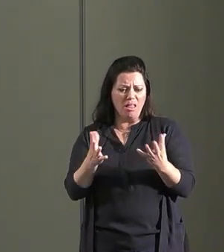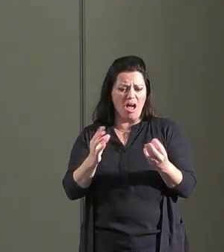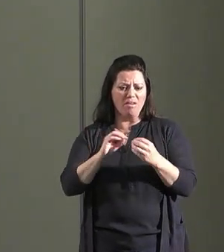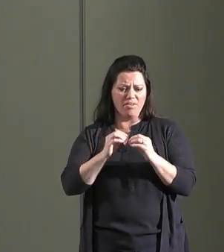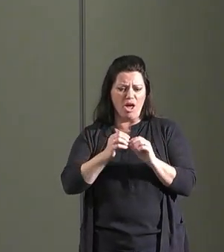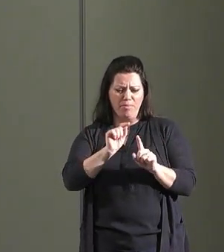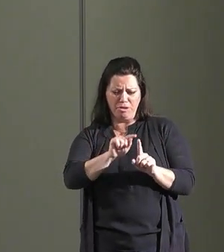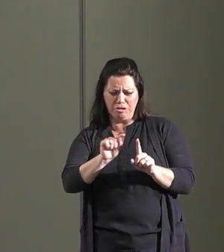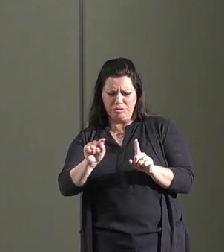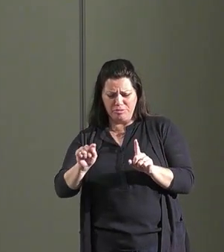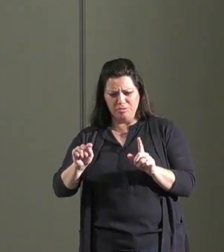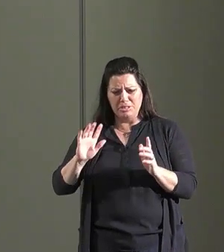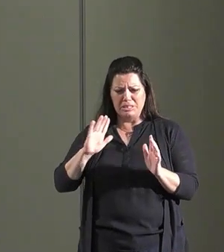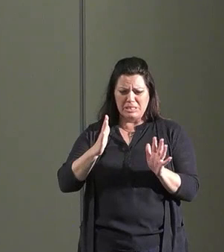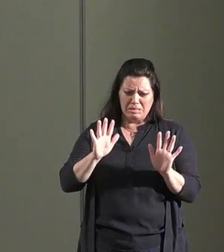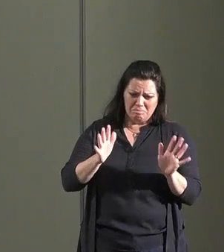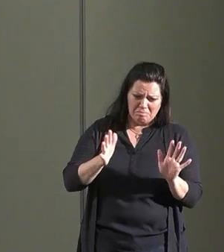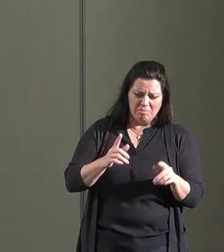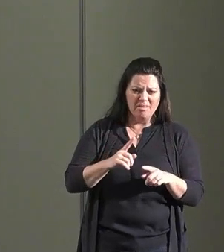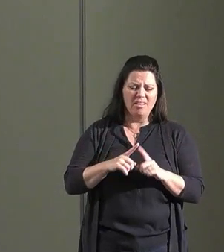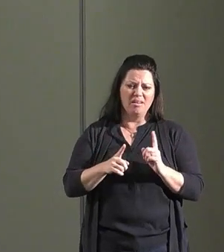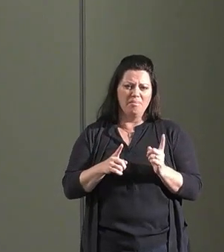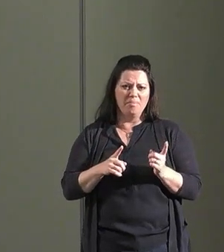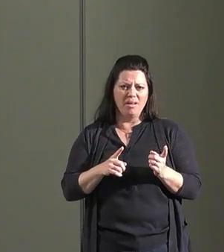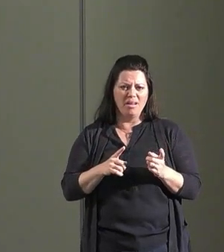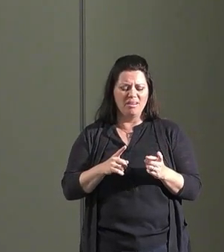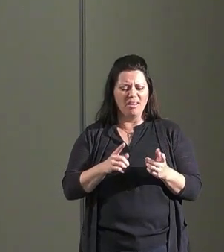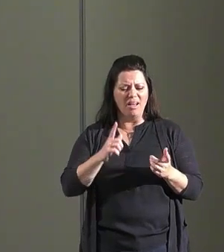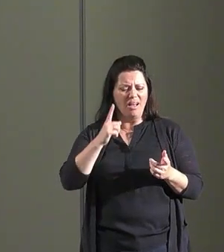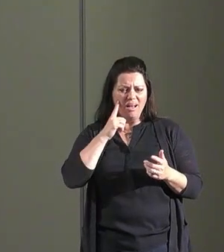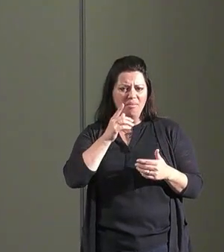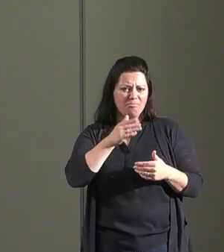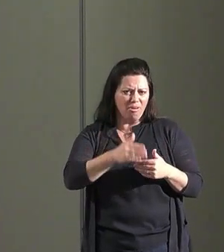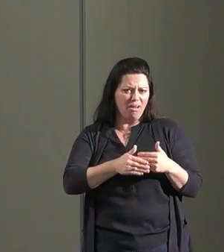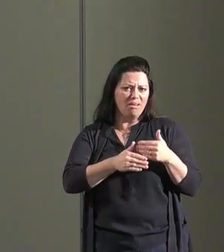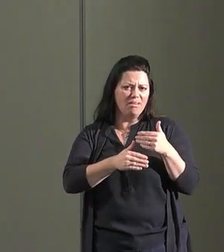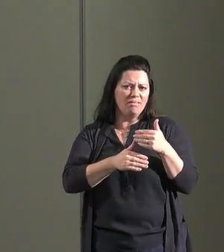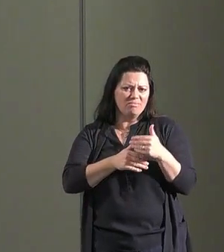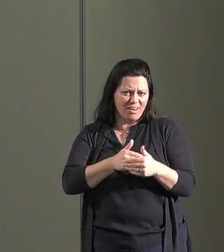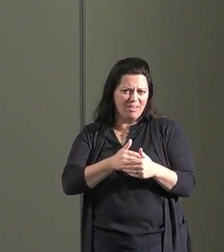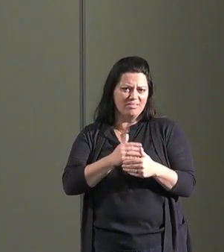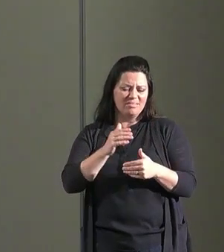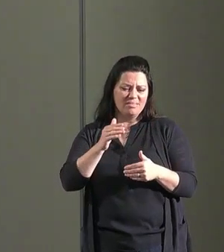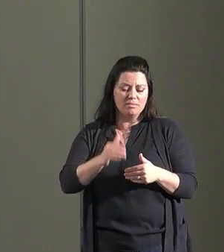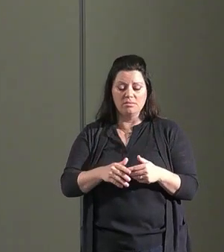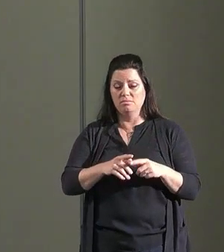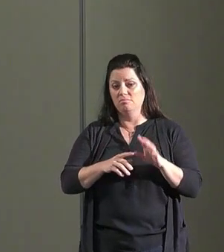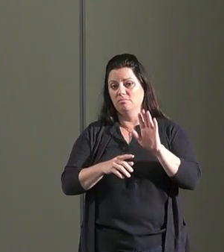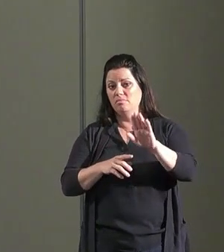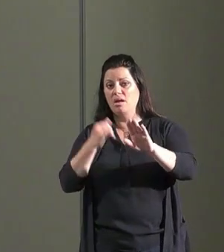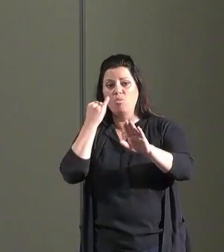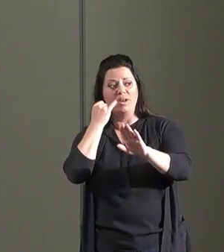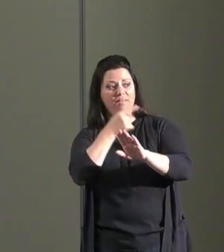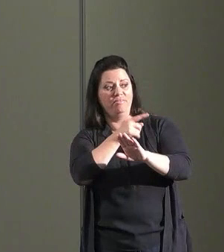seem like there is a lot of progress. You know what if Jacob Nelson said this